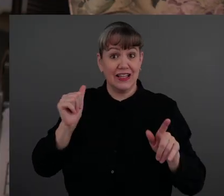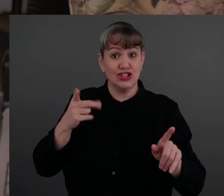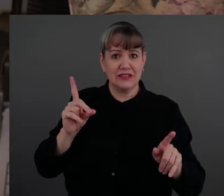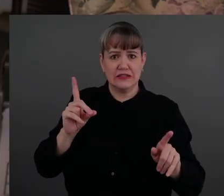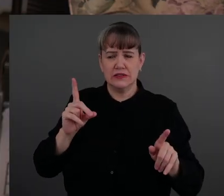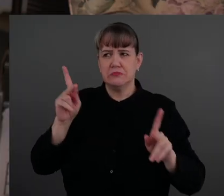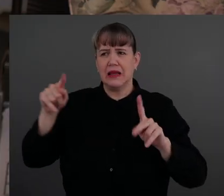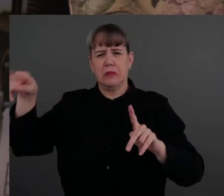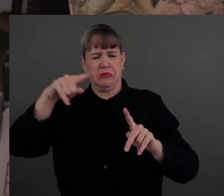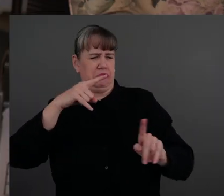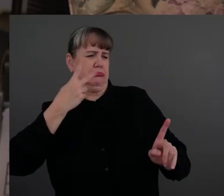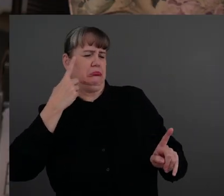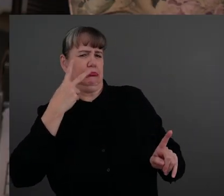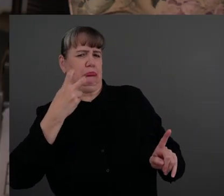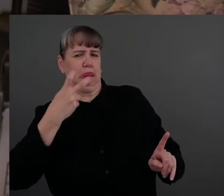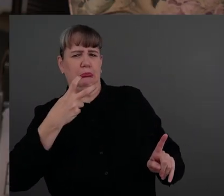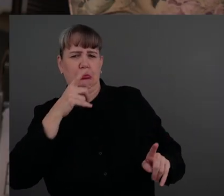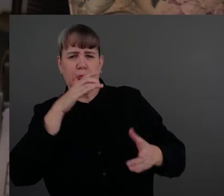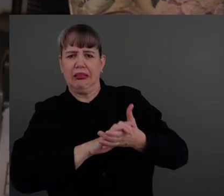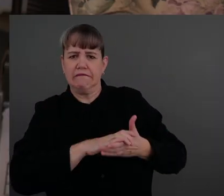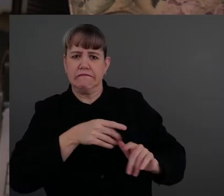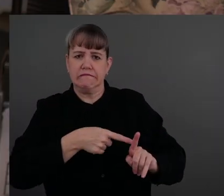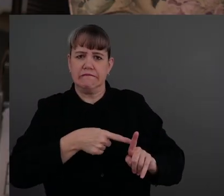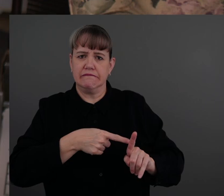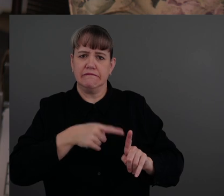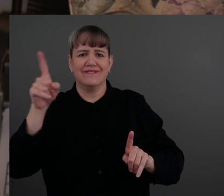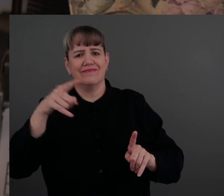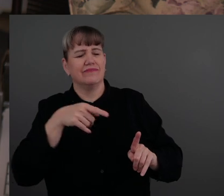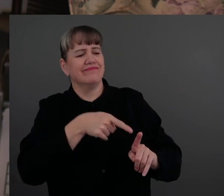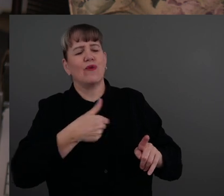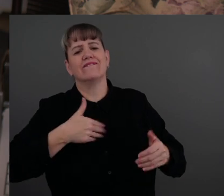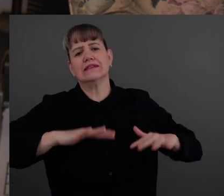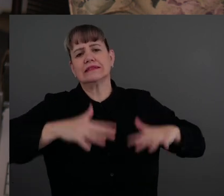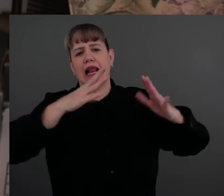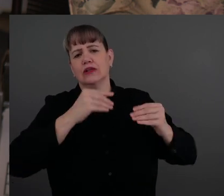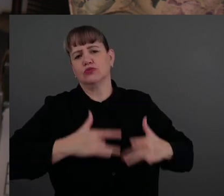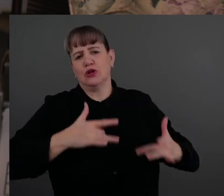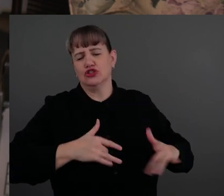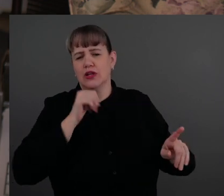lot that are disbelieved, and all they're given is basically the fact that they have anxiety and depression.